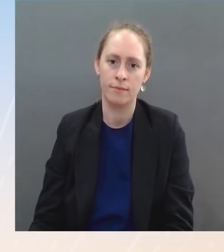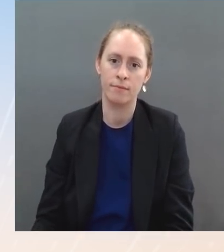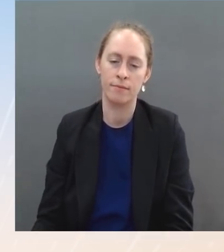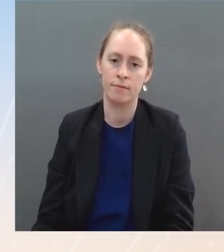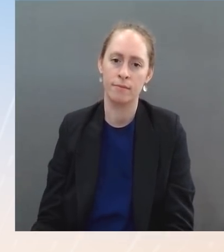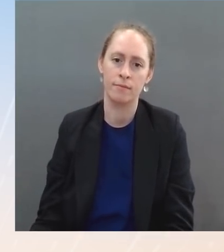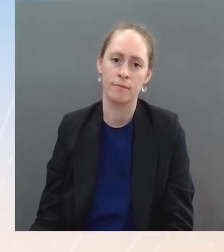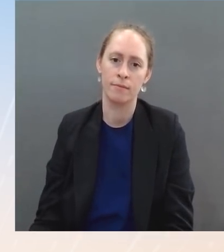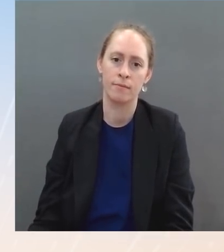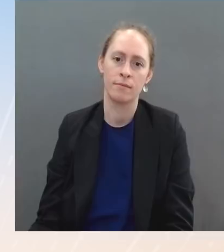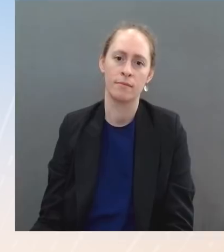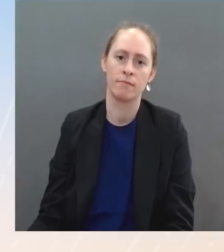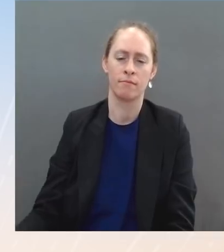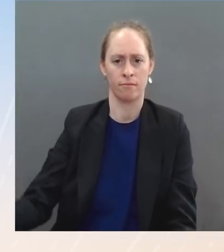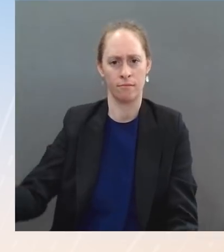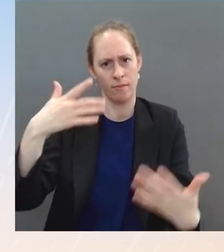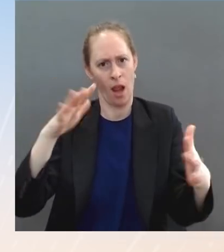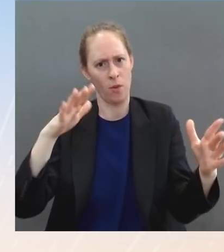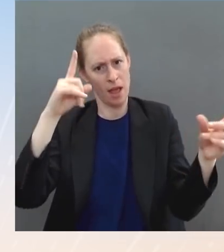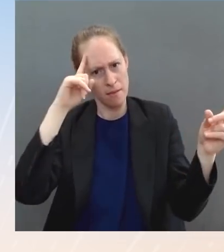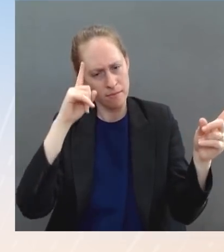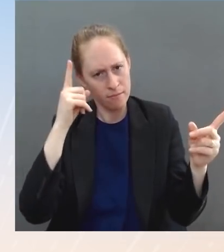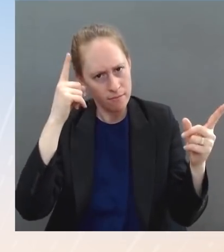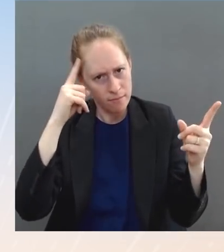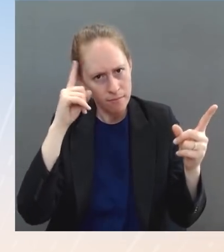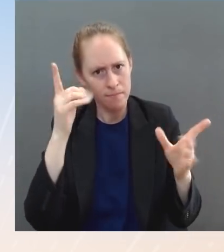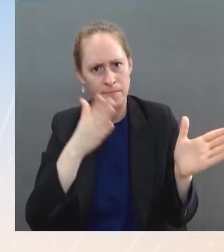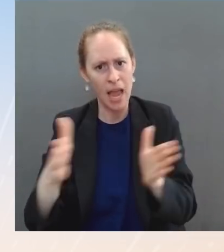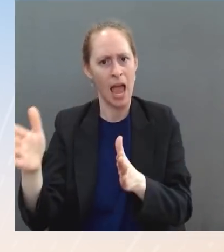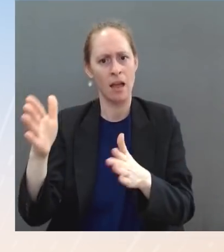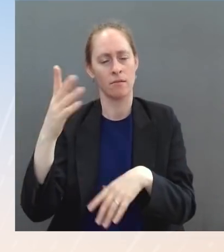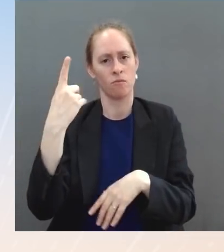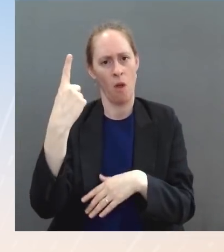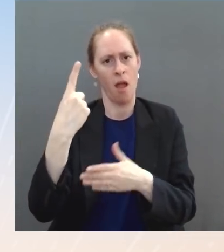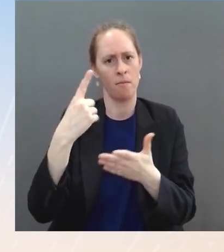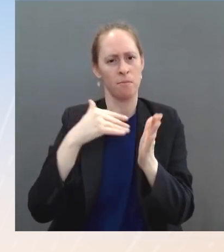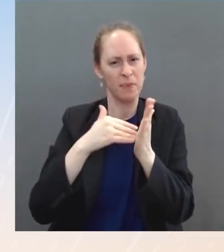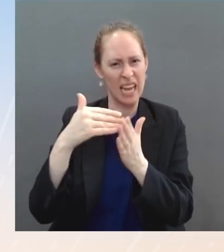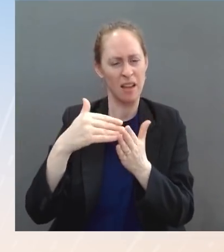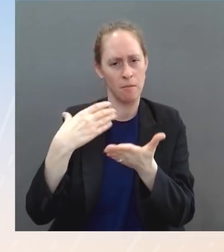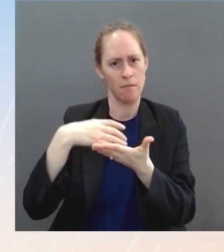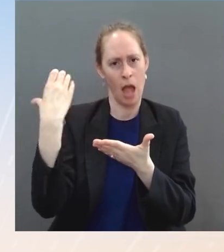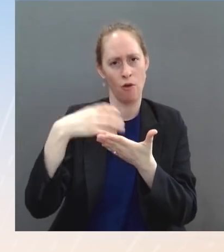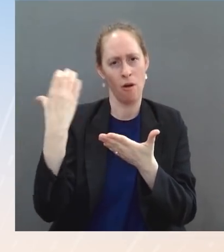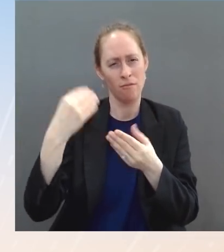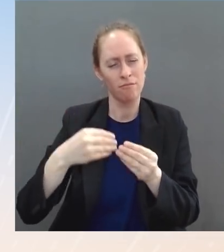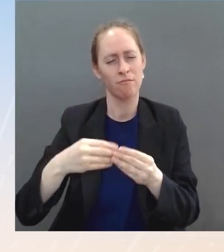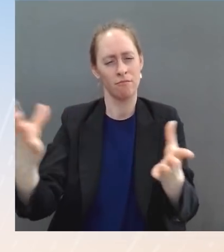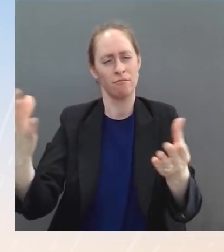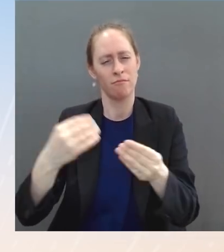over the course of six months because we knew there needed to be, kind of, a gap filled for that period of time,